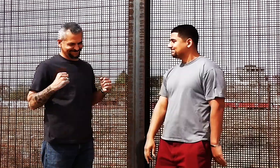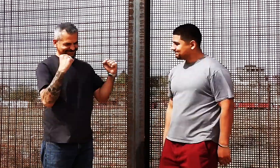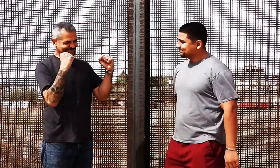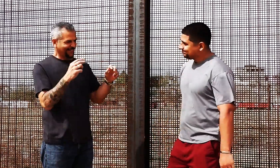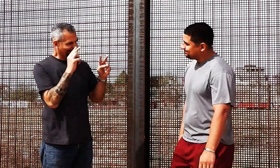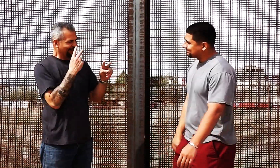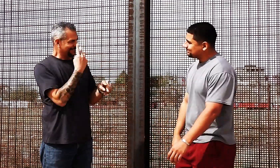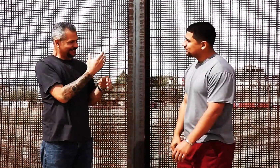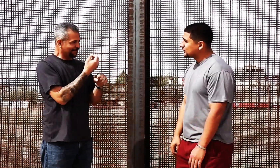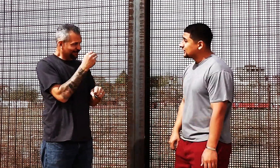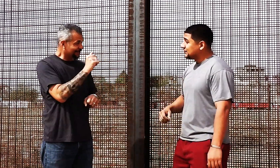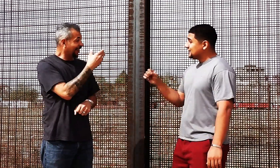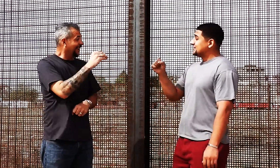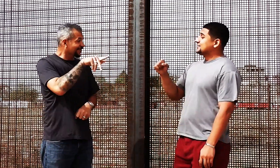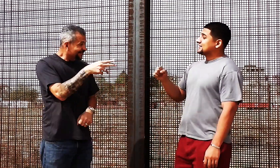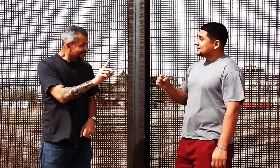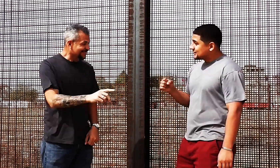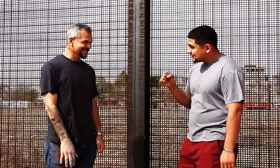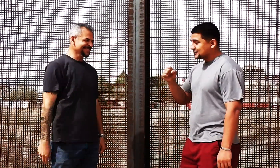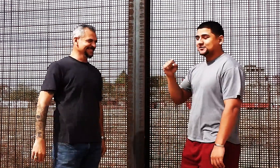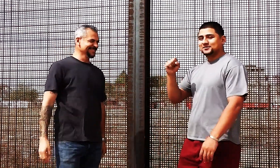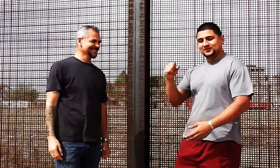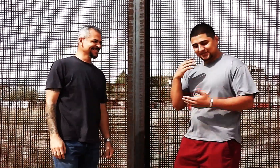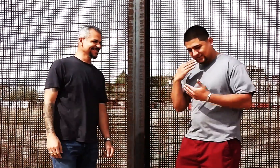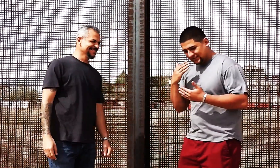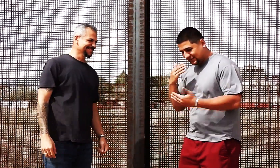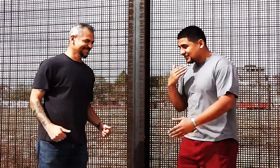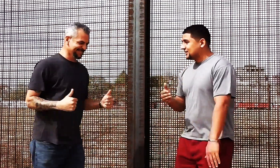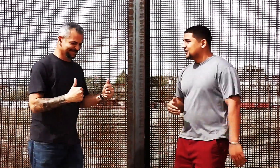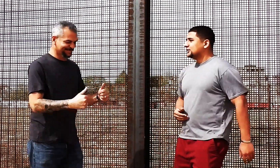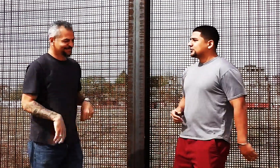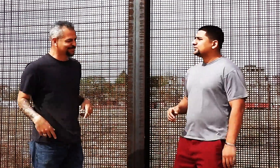WHOO! I am so happy for you. I look forward seeing you get your MA and even Phd. Oh yes. Thank you!